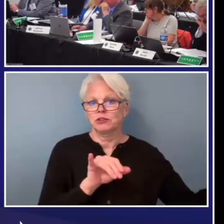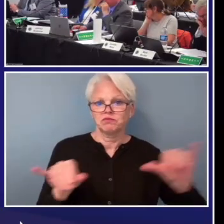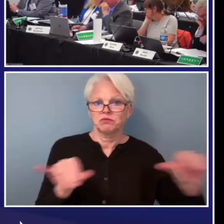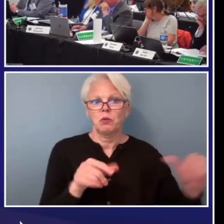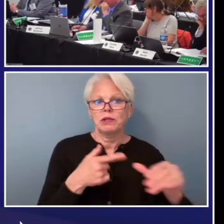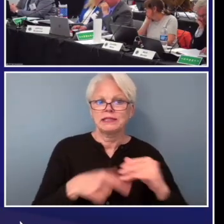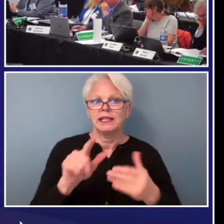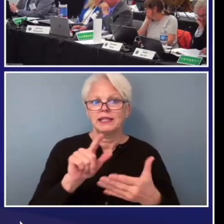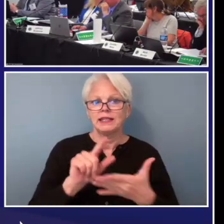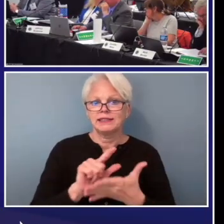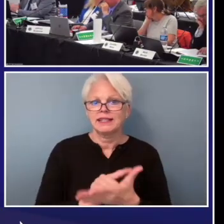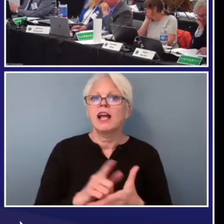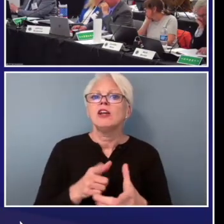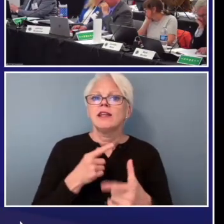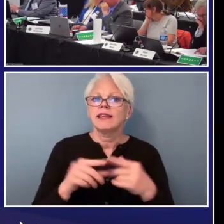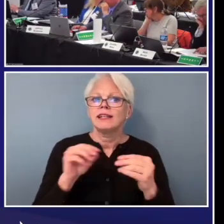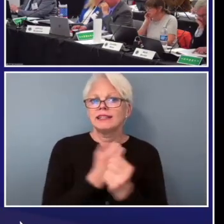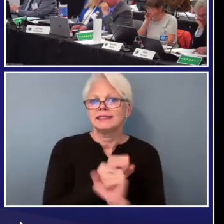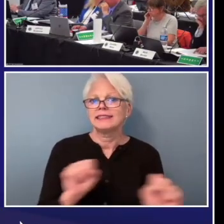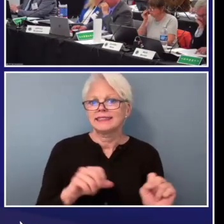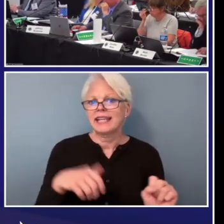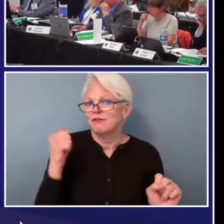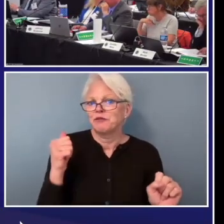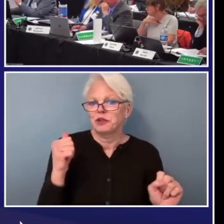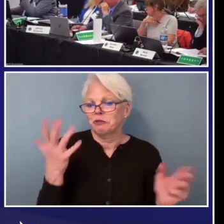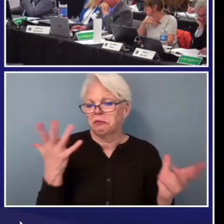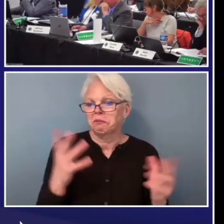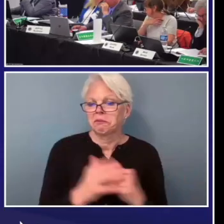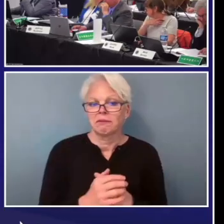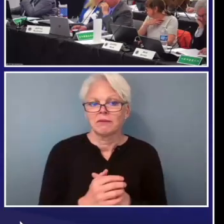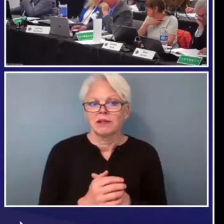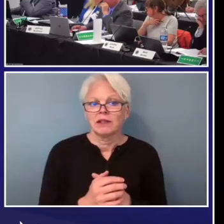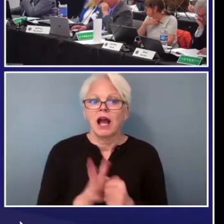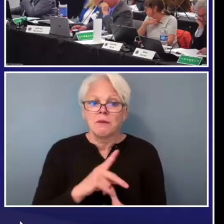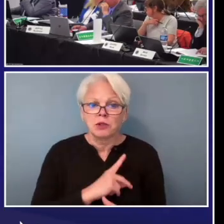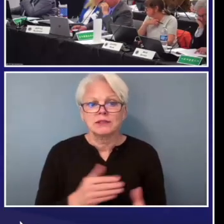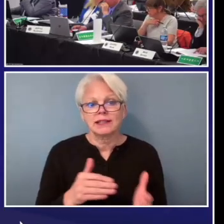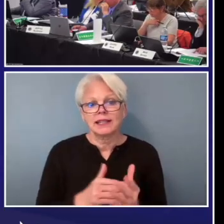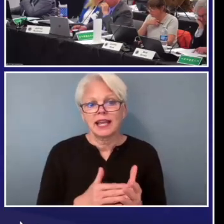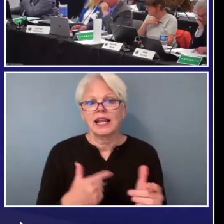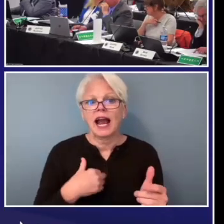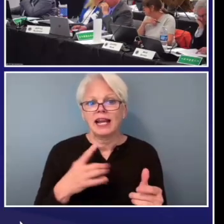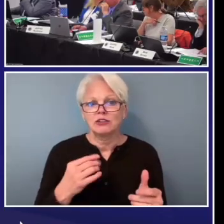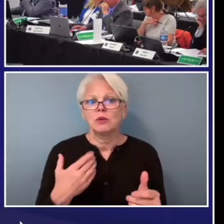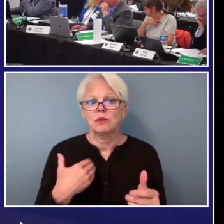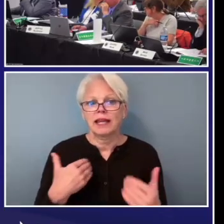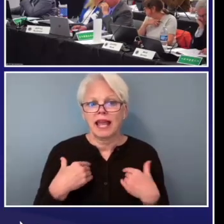you're a bit on safer ground. And I personally, again, it's like, I do like having an Asiki seat at the table.